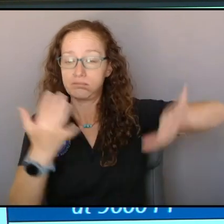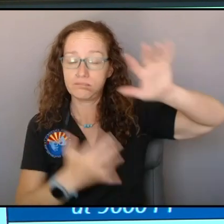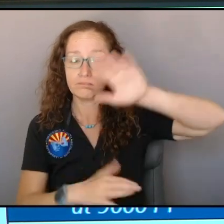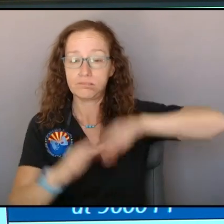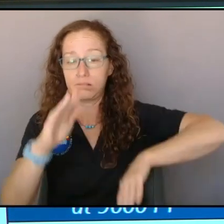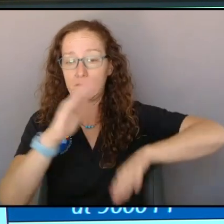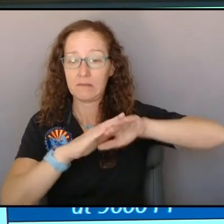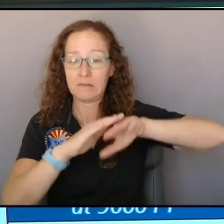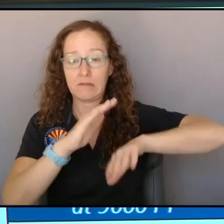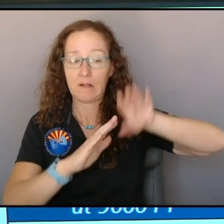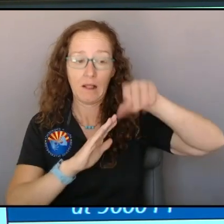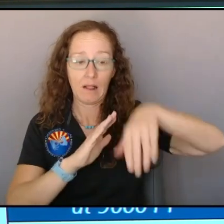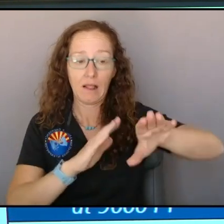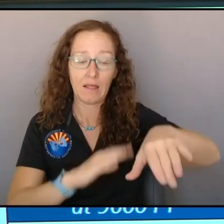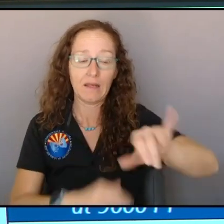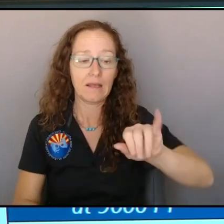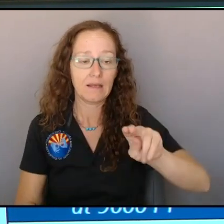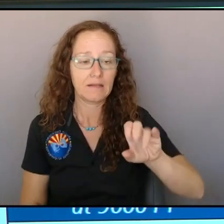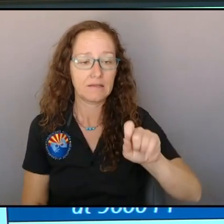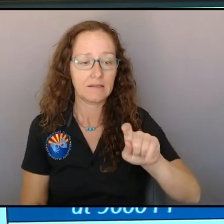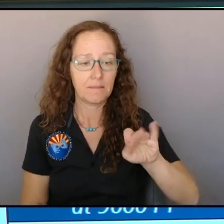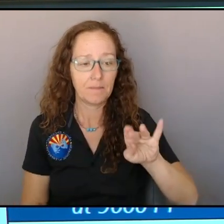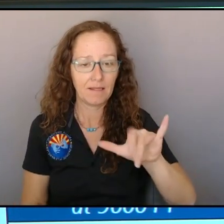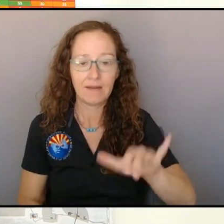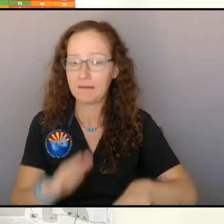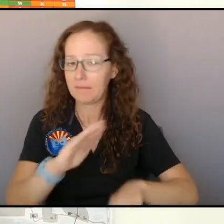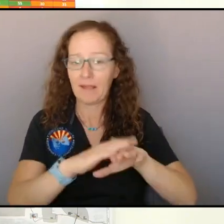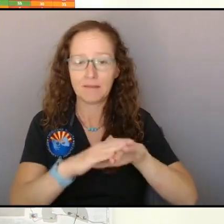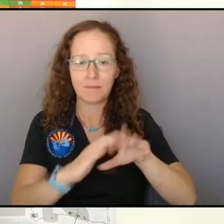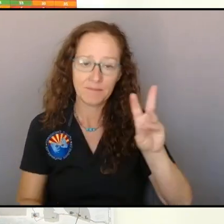start seeing stronger winds from the west. So, we have this